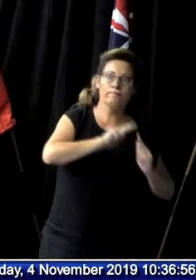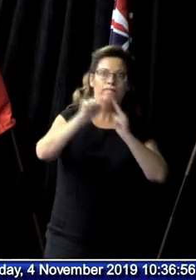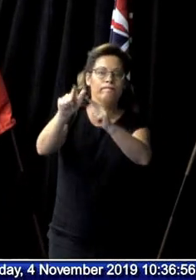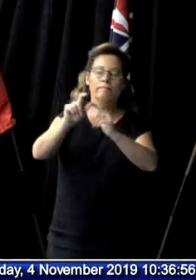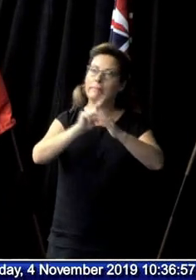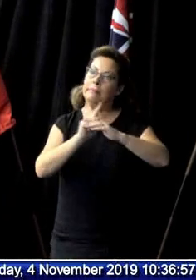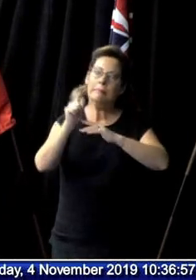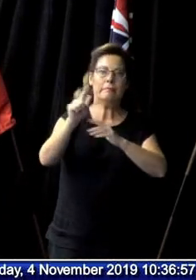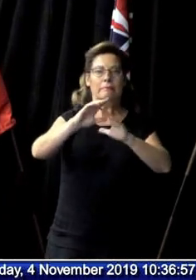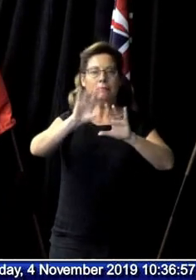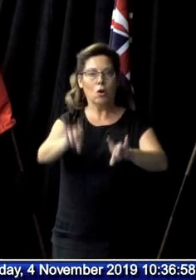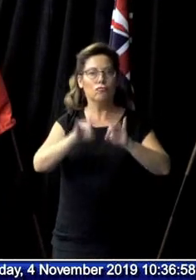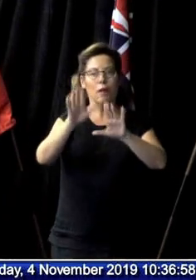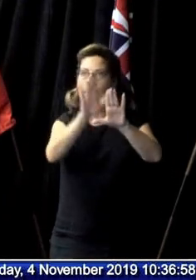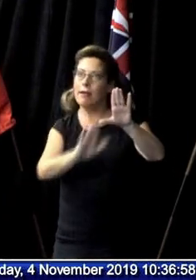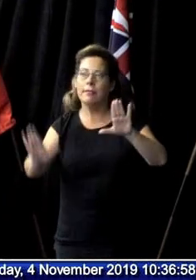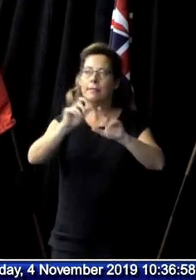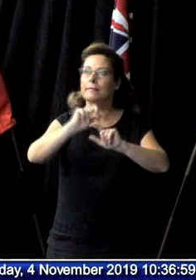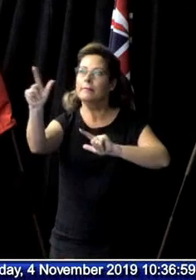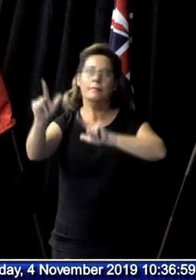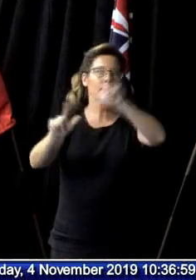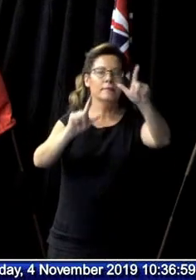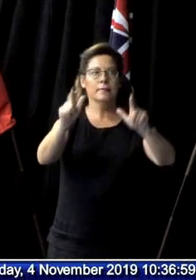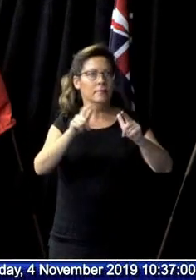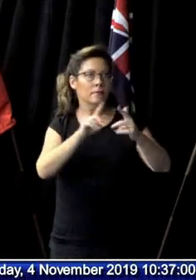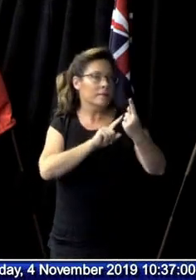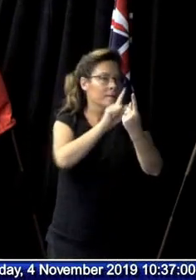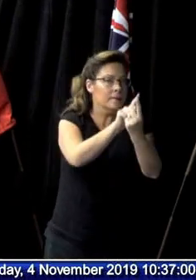specific to the education of First Nations students with disability.